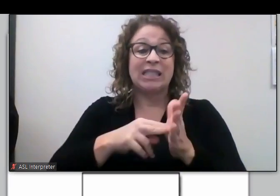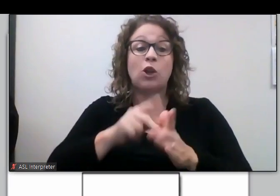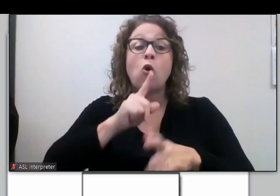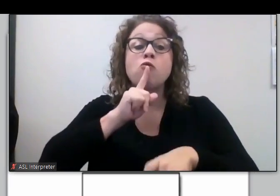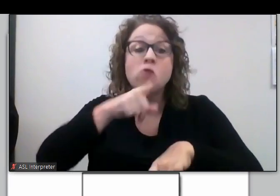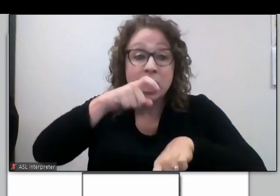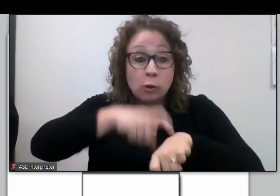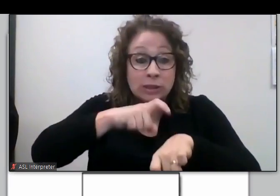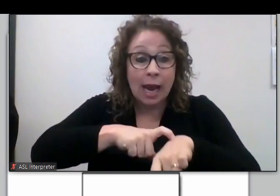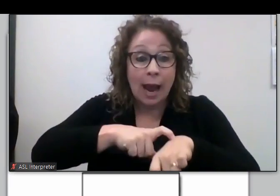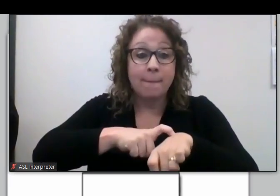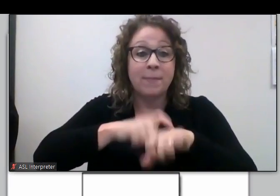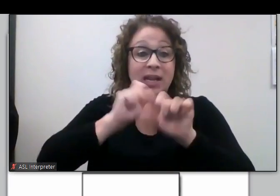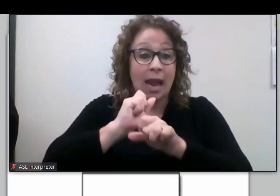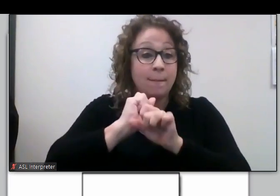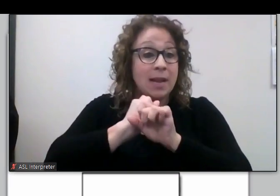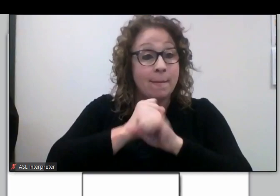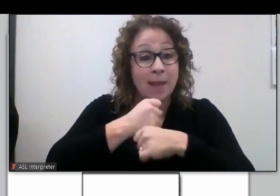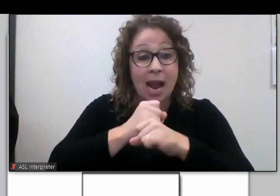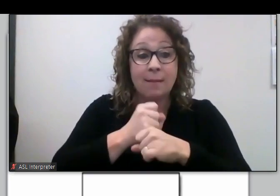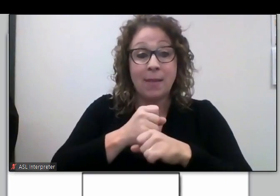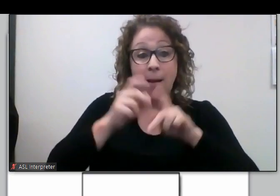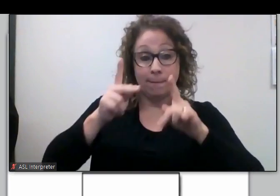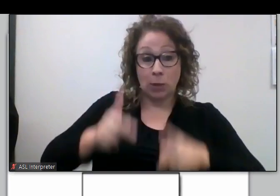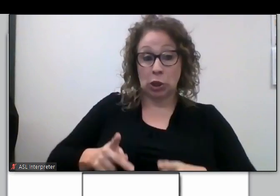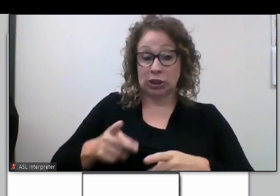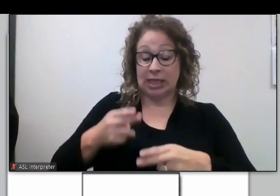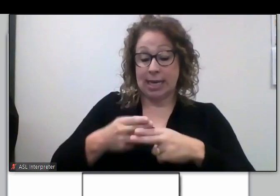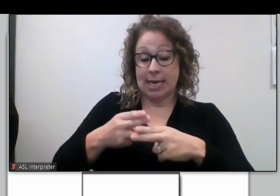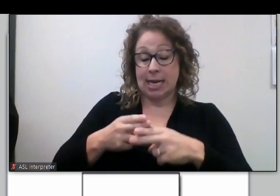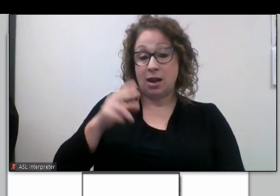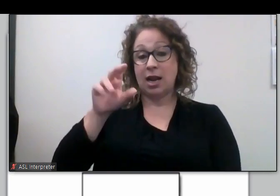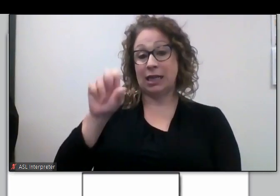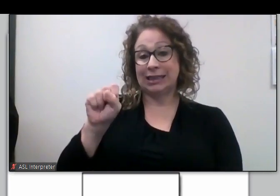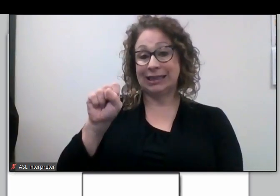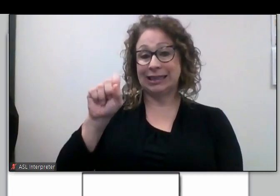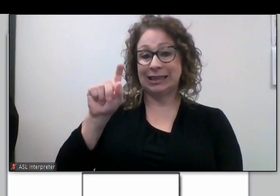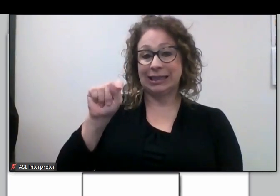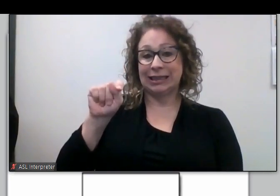that can be created by a stenographer or court reporter.